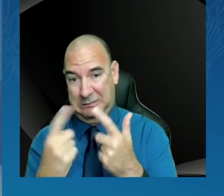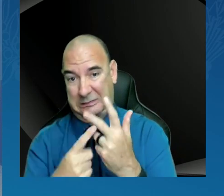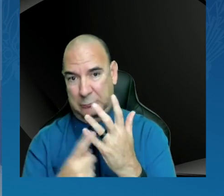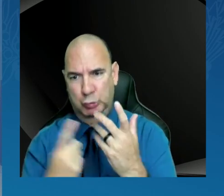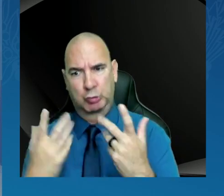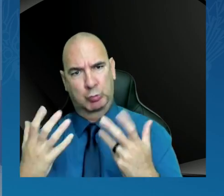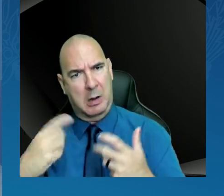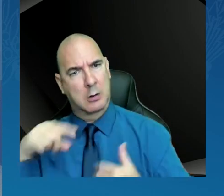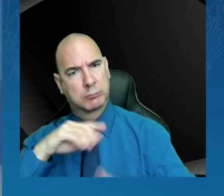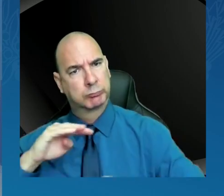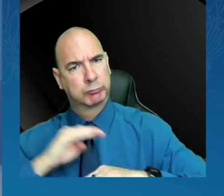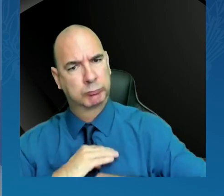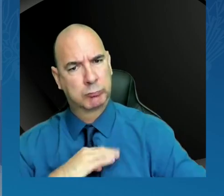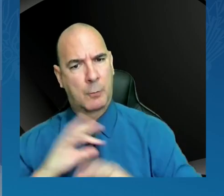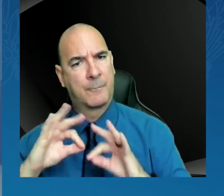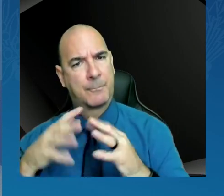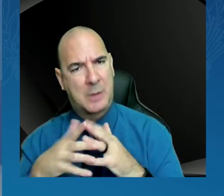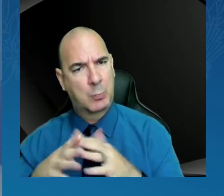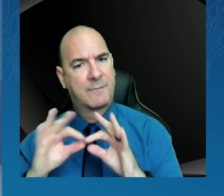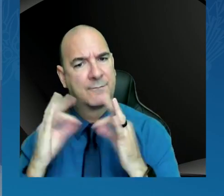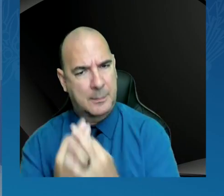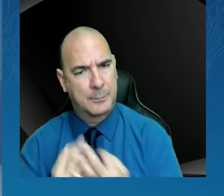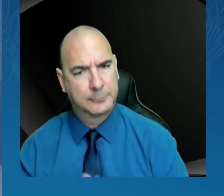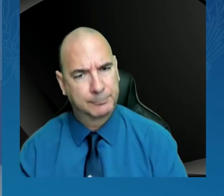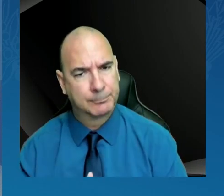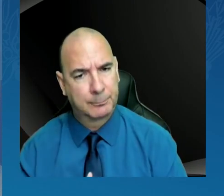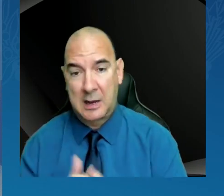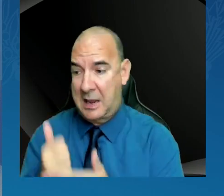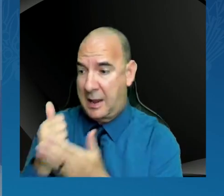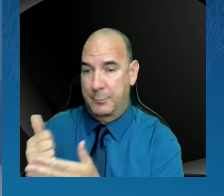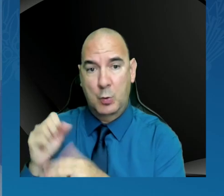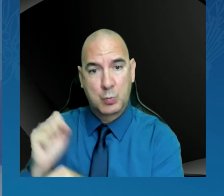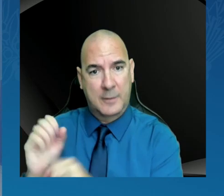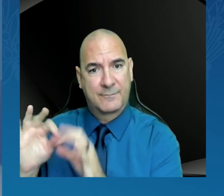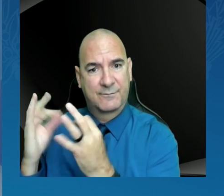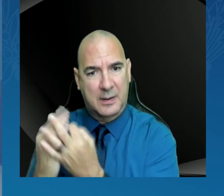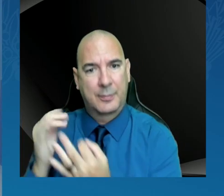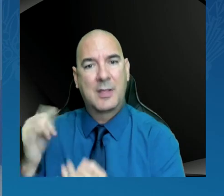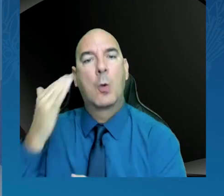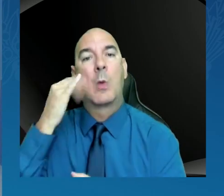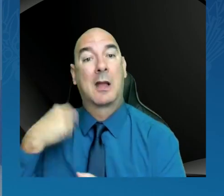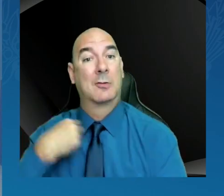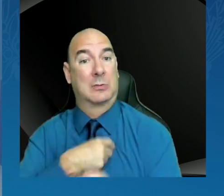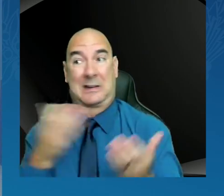And so, helping working families is why we are here today. When President Biden and I took office,